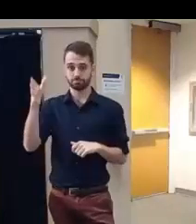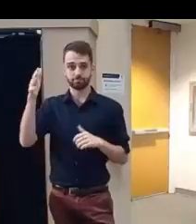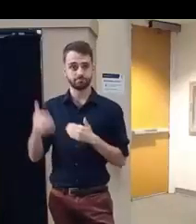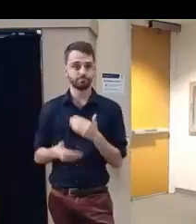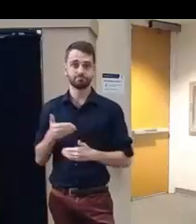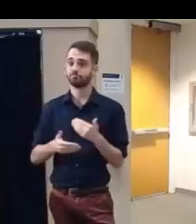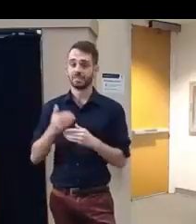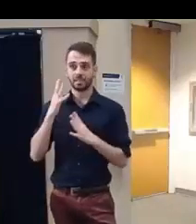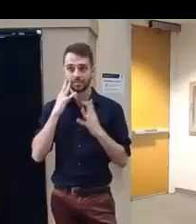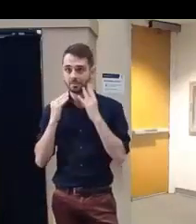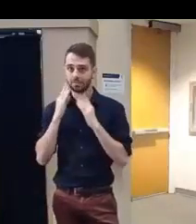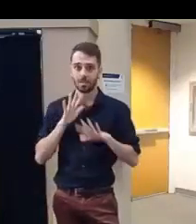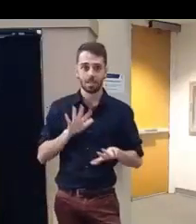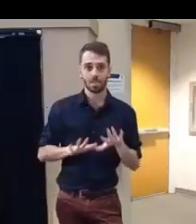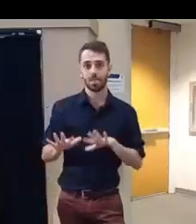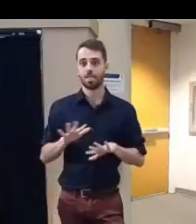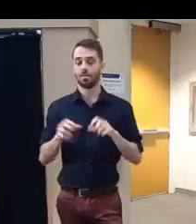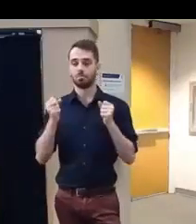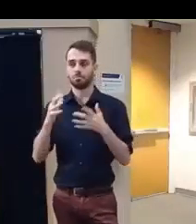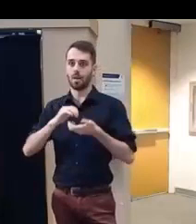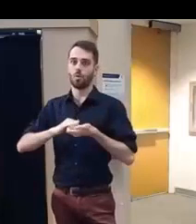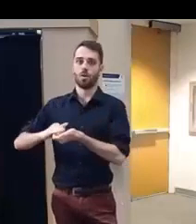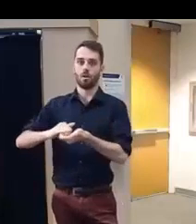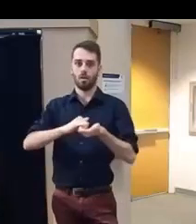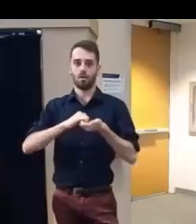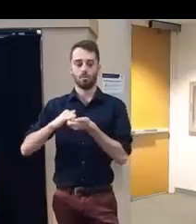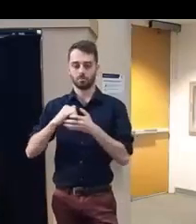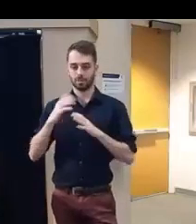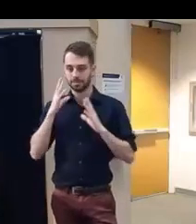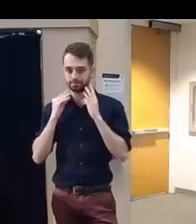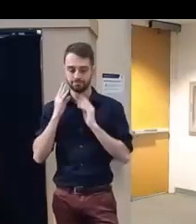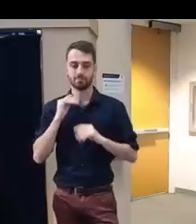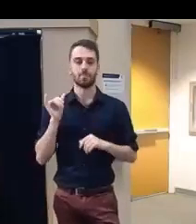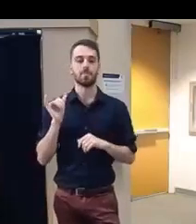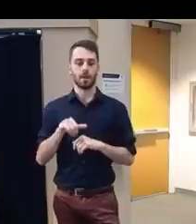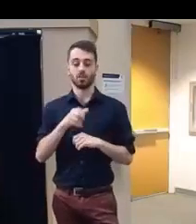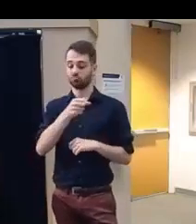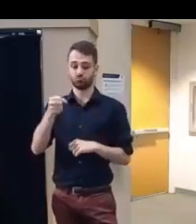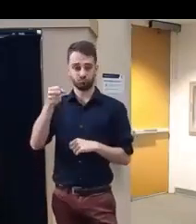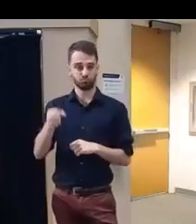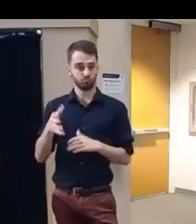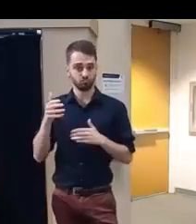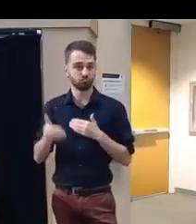a multi-disciplinary collaboration in this team that includes a lot of different folks